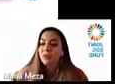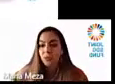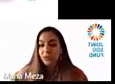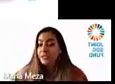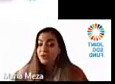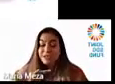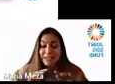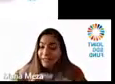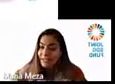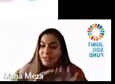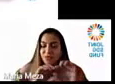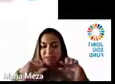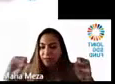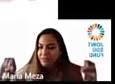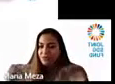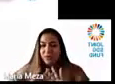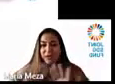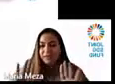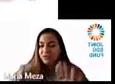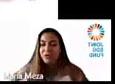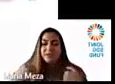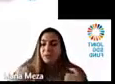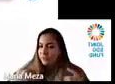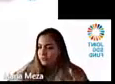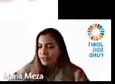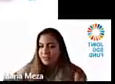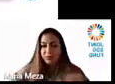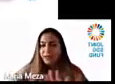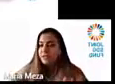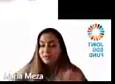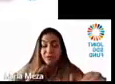red box that would be fill in lines or make an access that they will all have and you can disclose it to